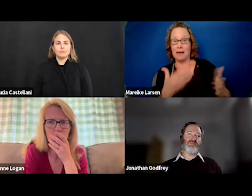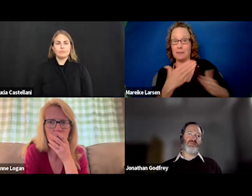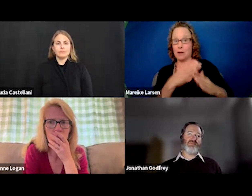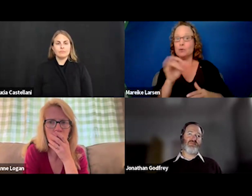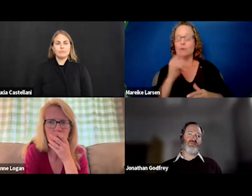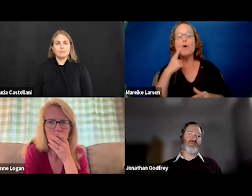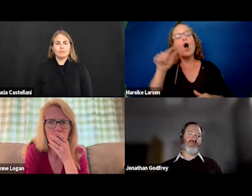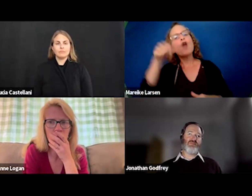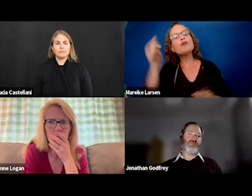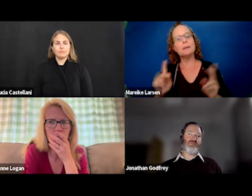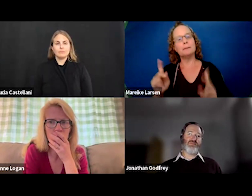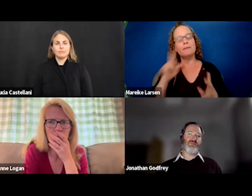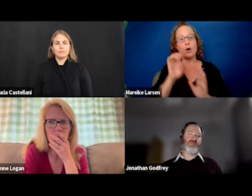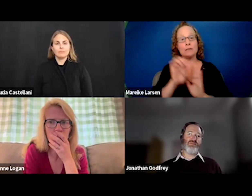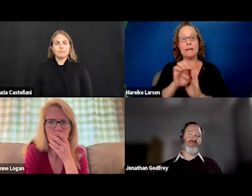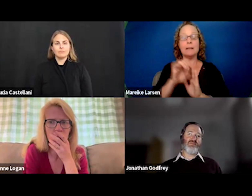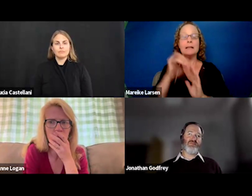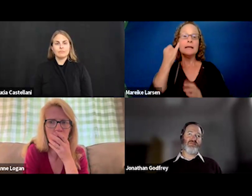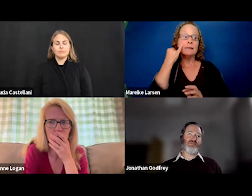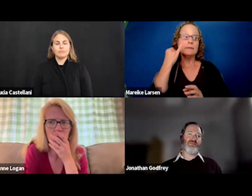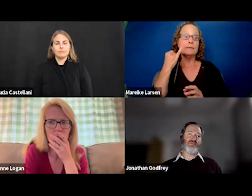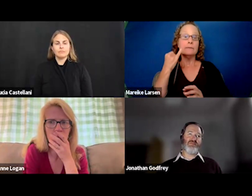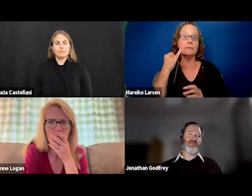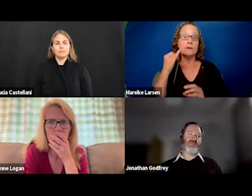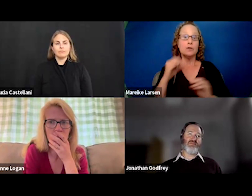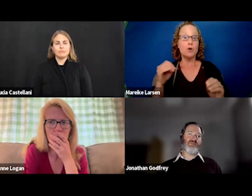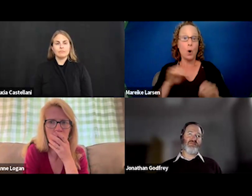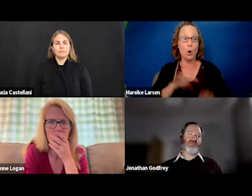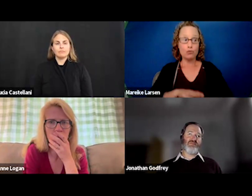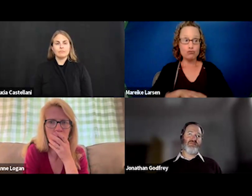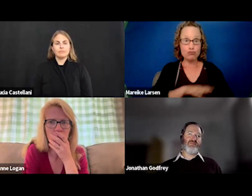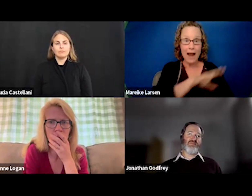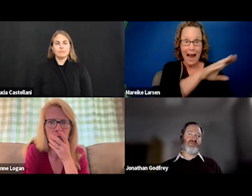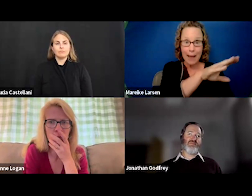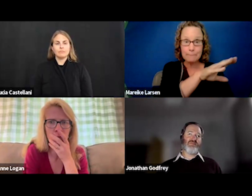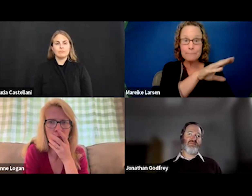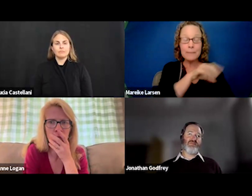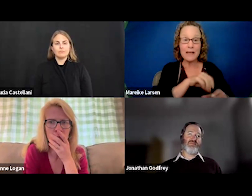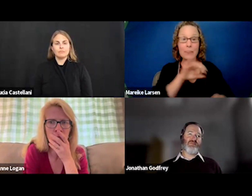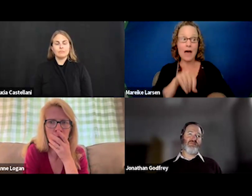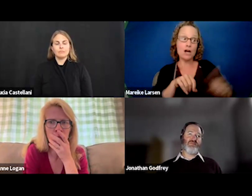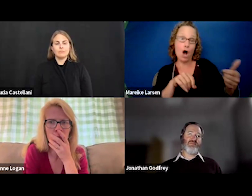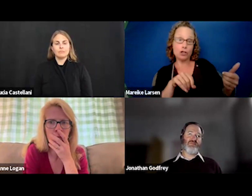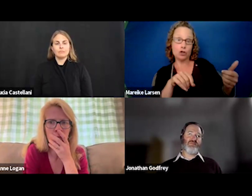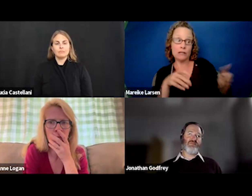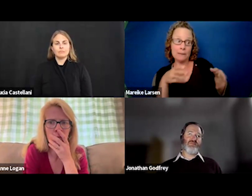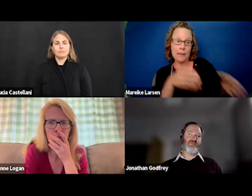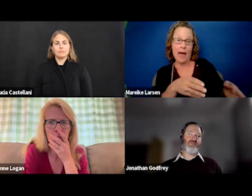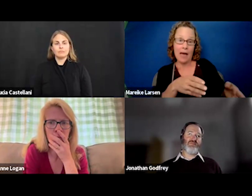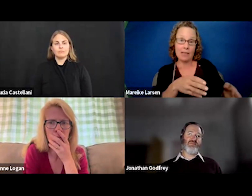For example, if there is no ramp in the alternative path, is there a different alternative path with a ramp in it?